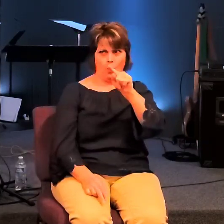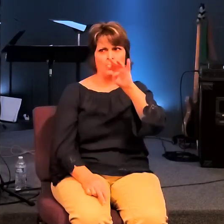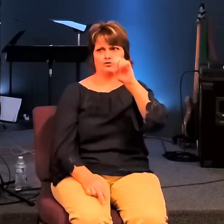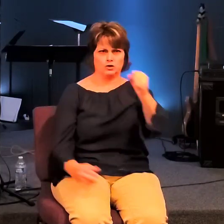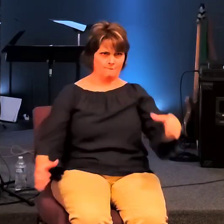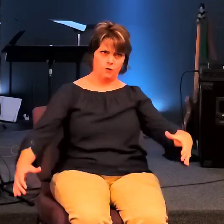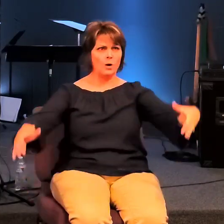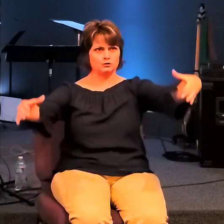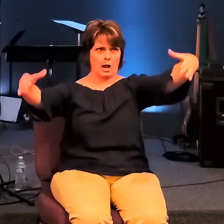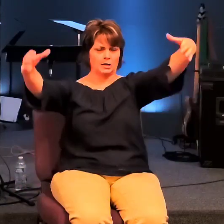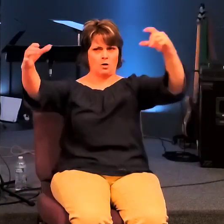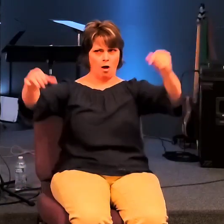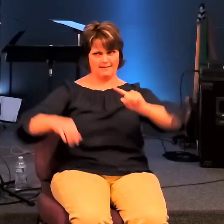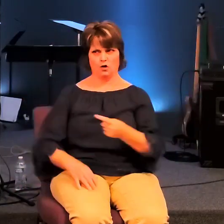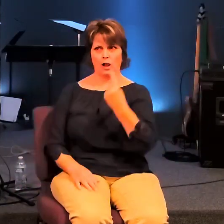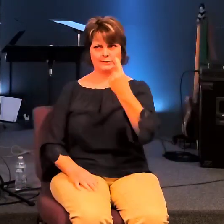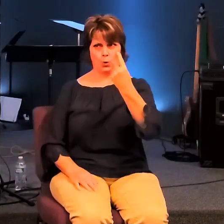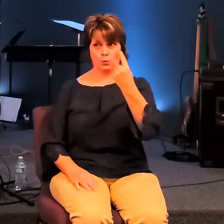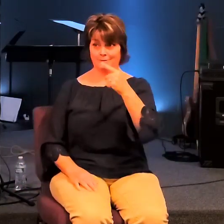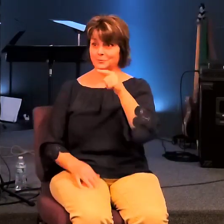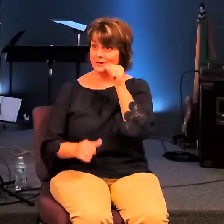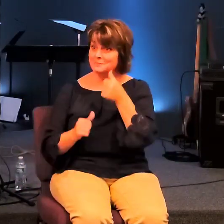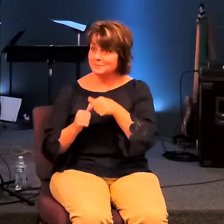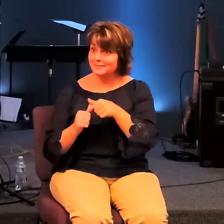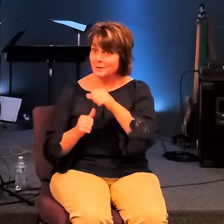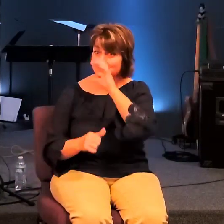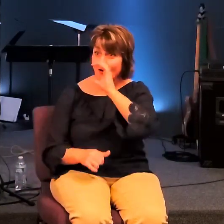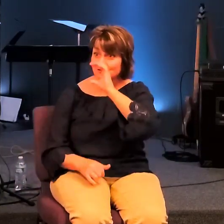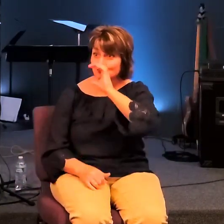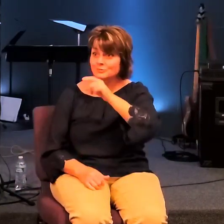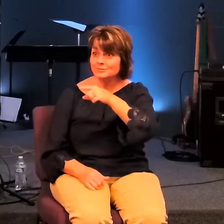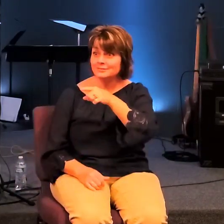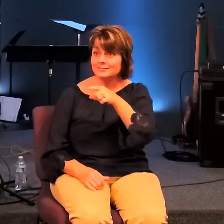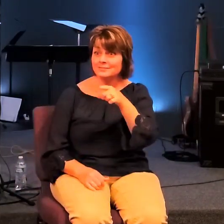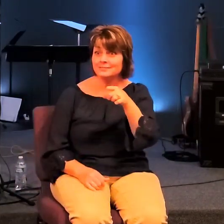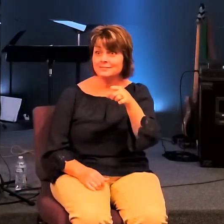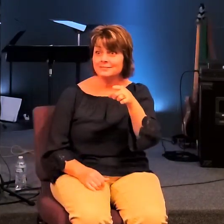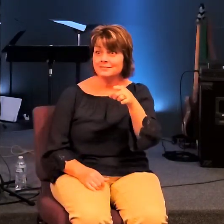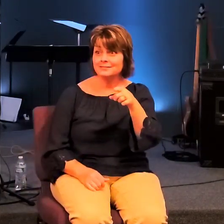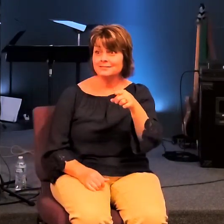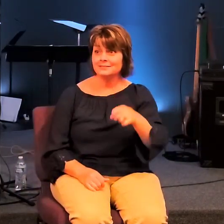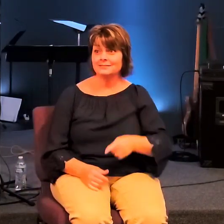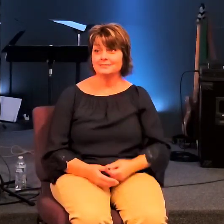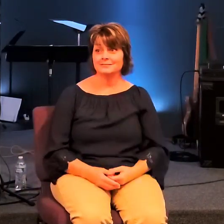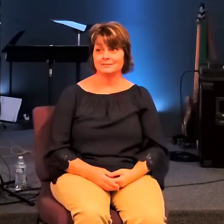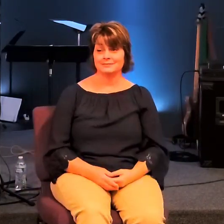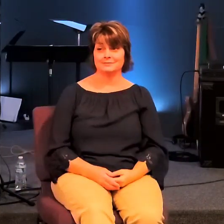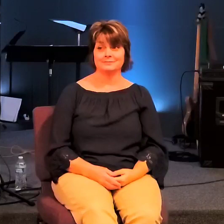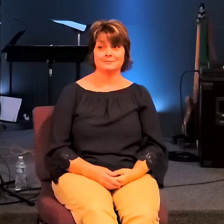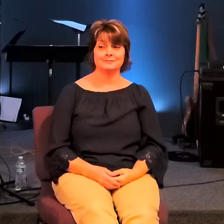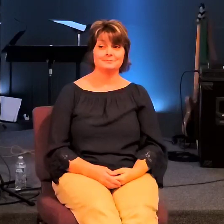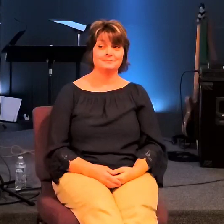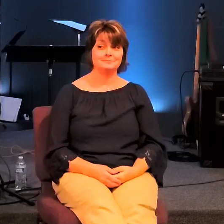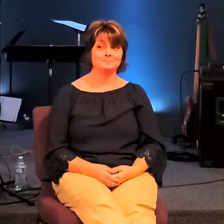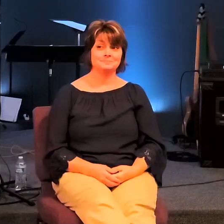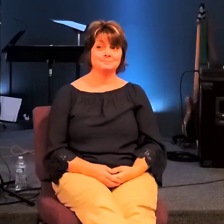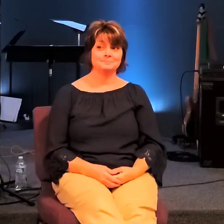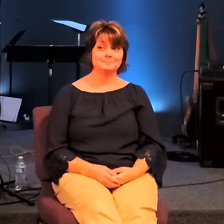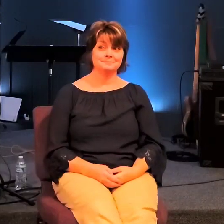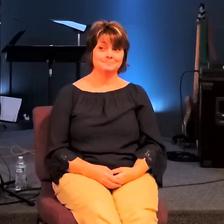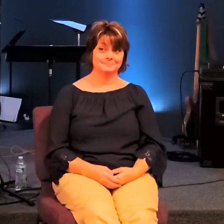funny in the cartoons but it was also kind of funny in the movies but but even Superman